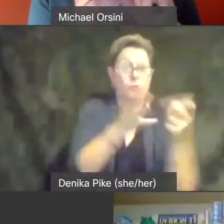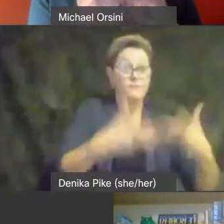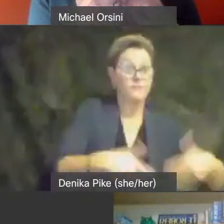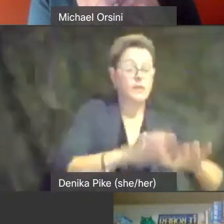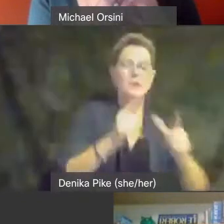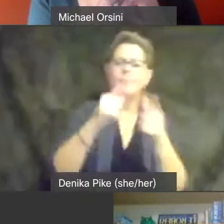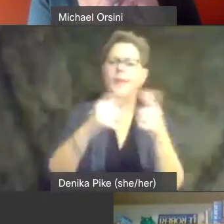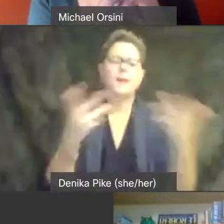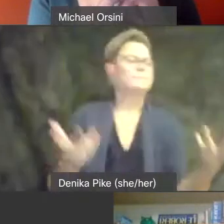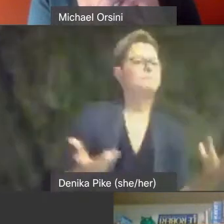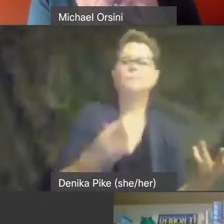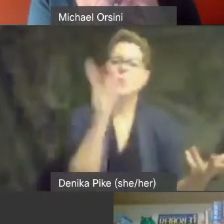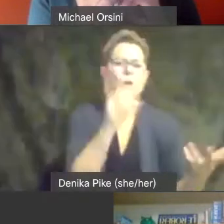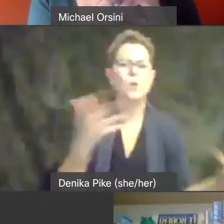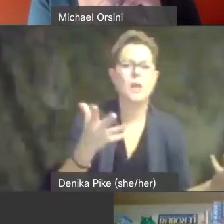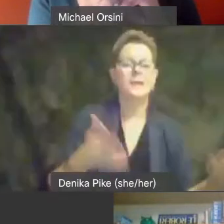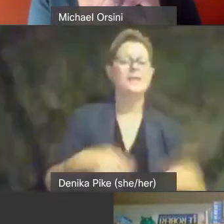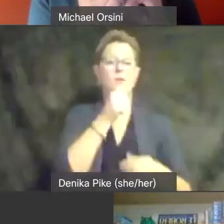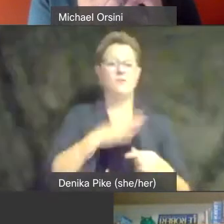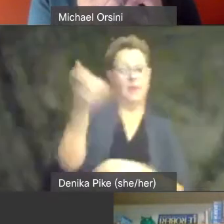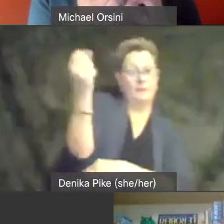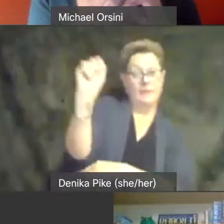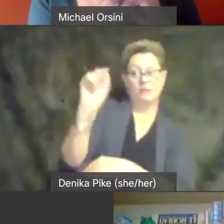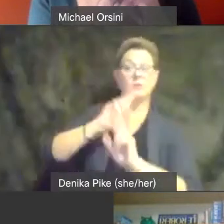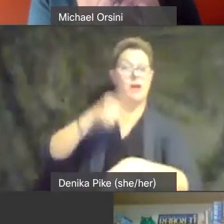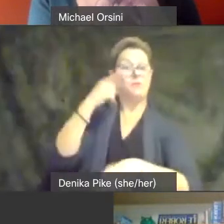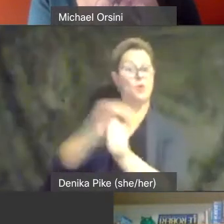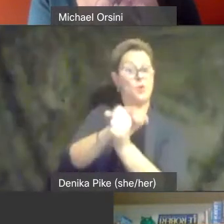A feminist response to pandemics such as COVID-19 might look like Dr. Harman.